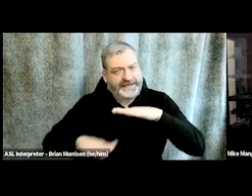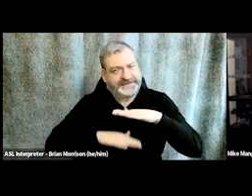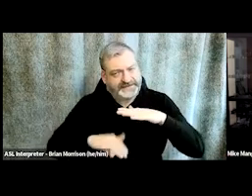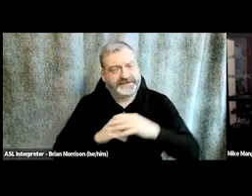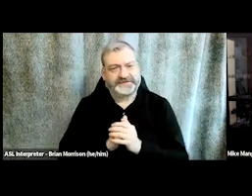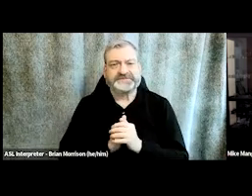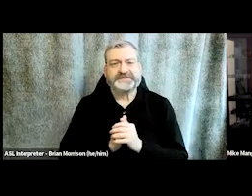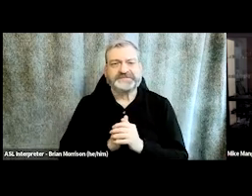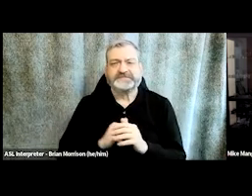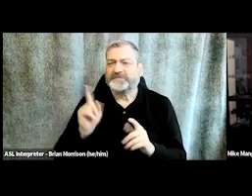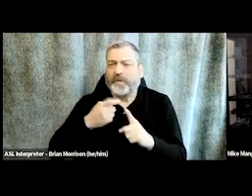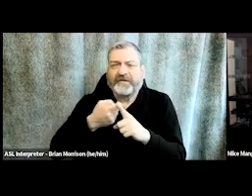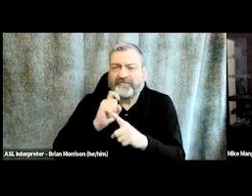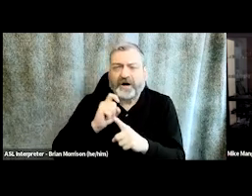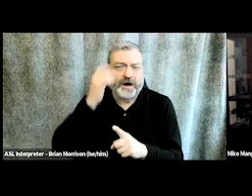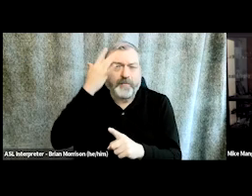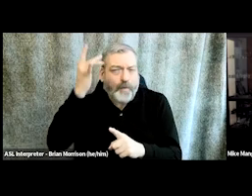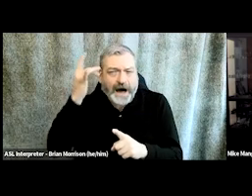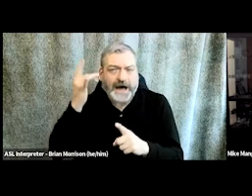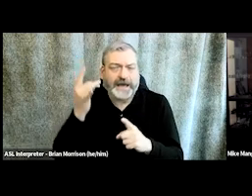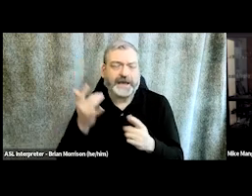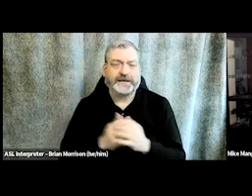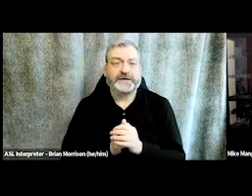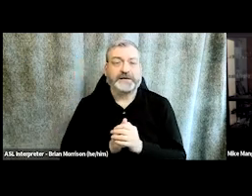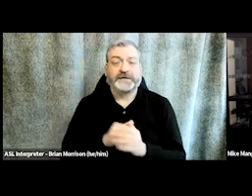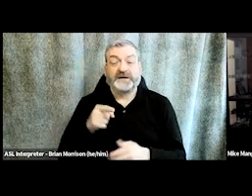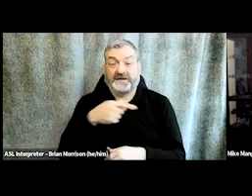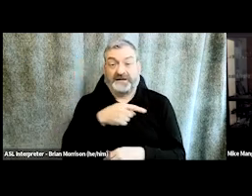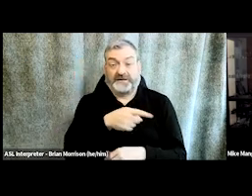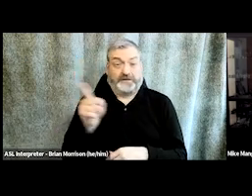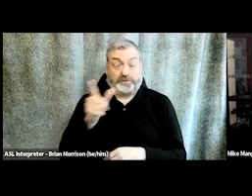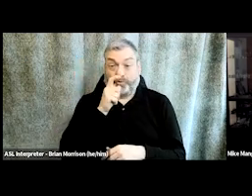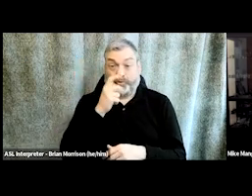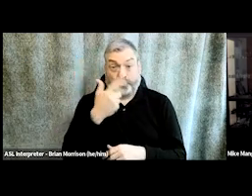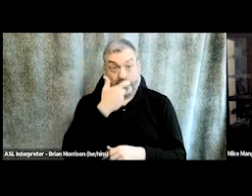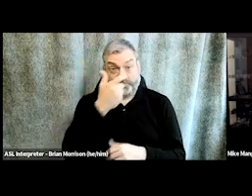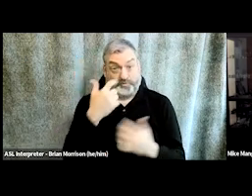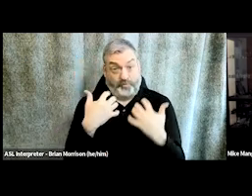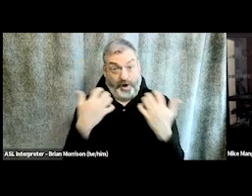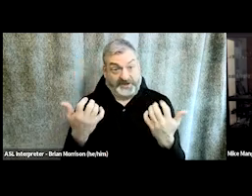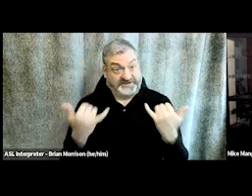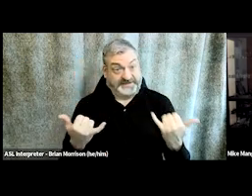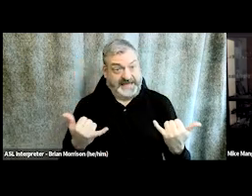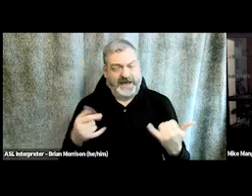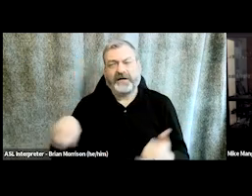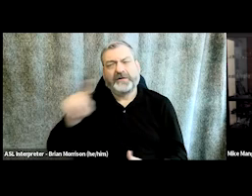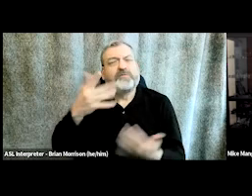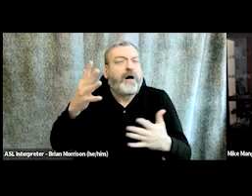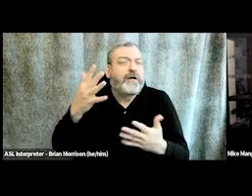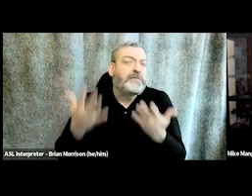I know that with this audience, a lot of you already probably have some contact or experience with this topic.